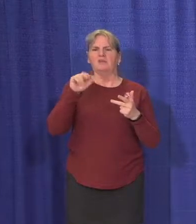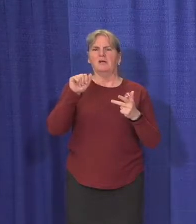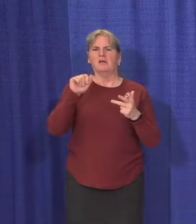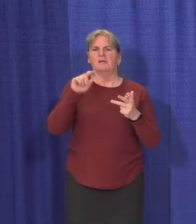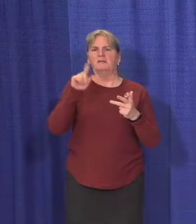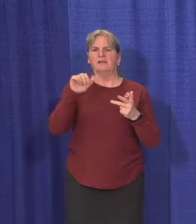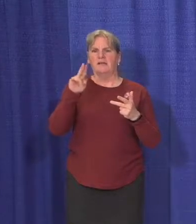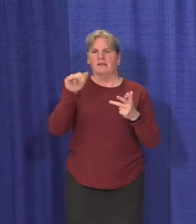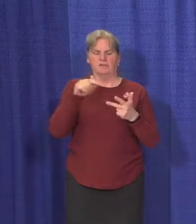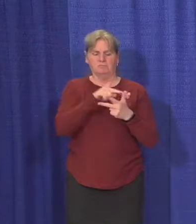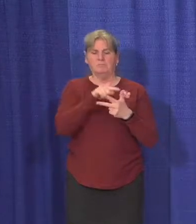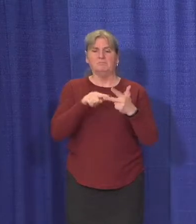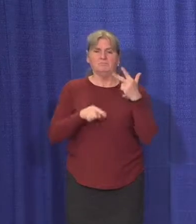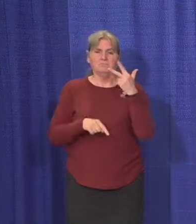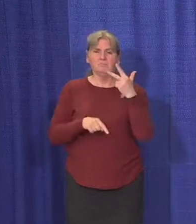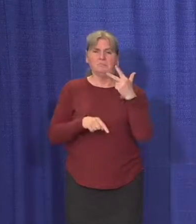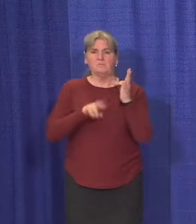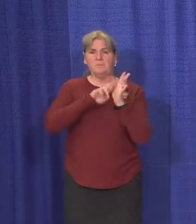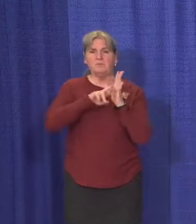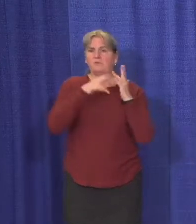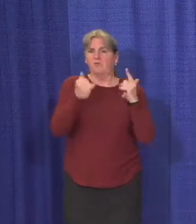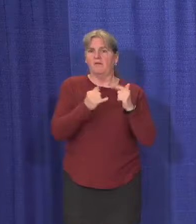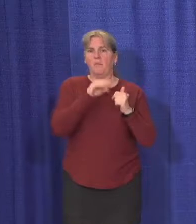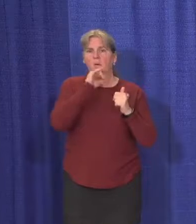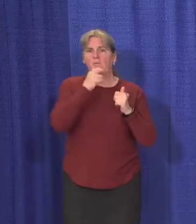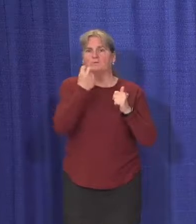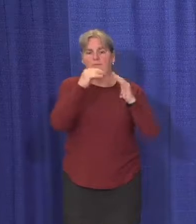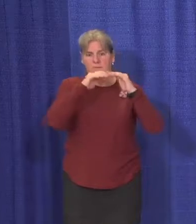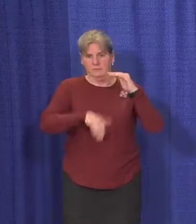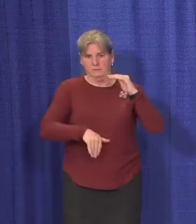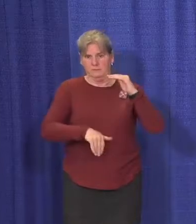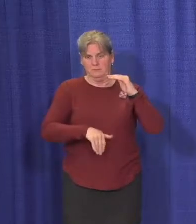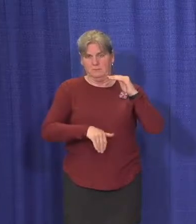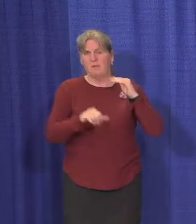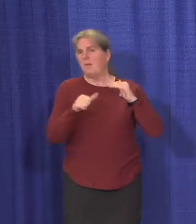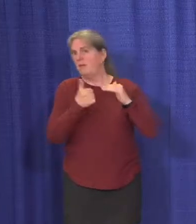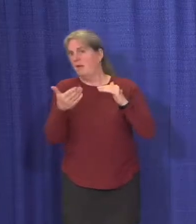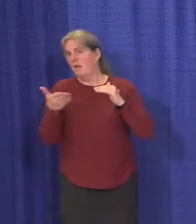And others. There's other vaccines in the